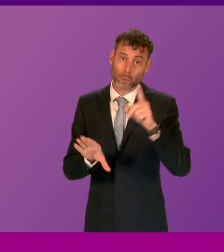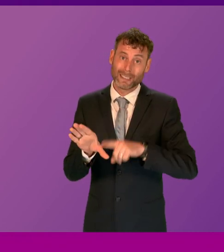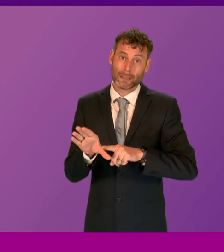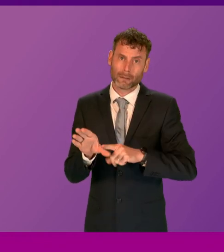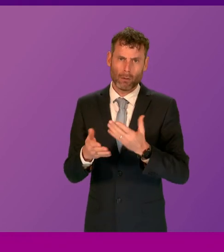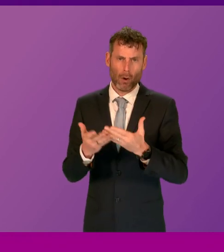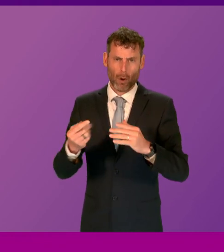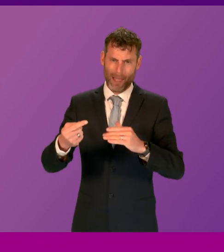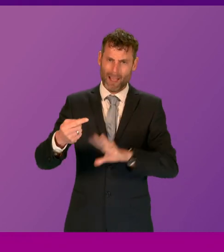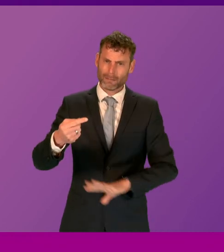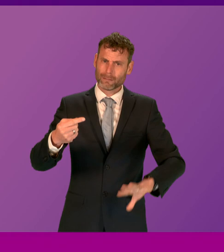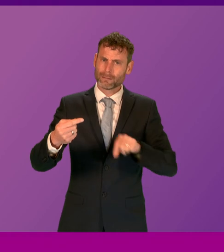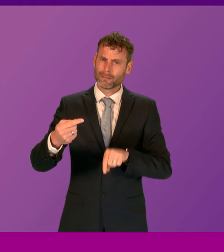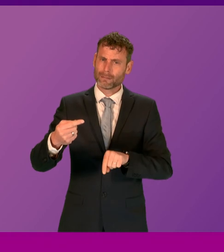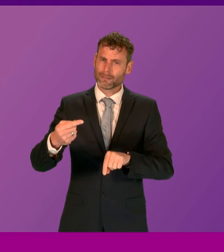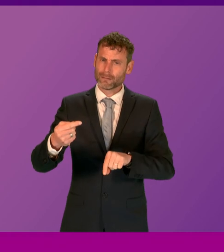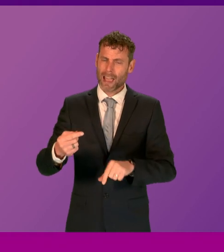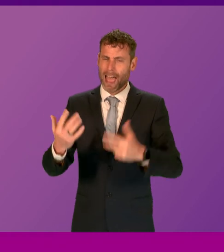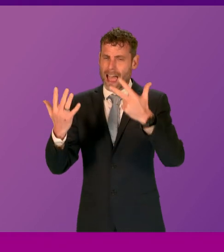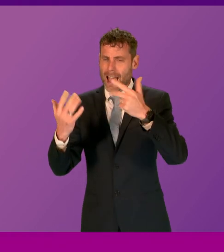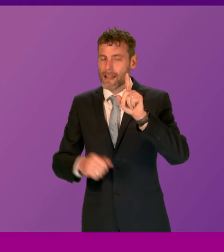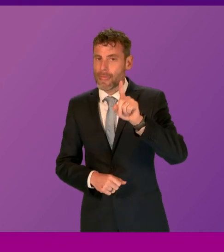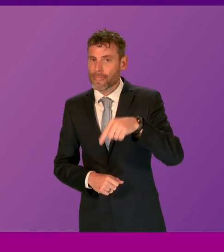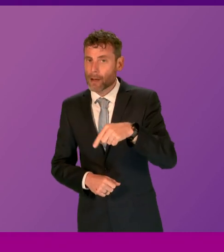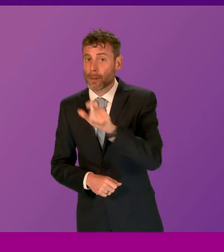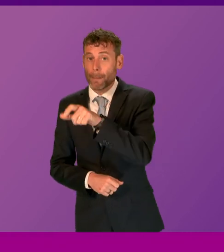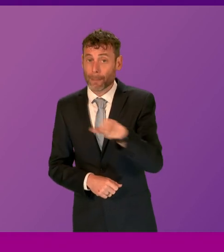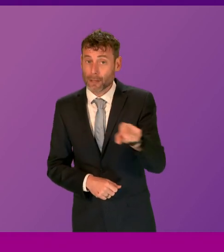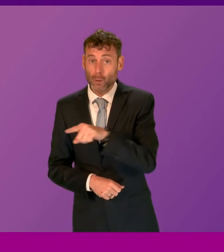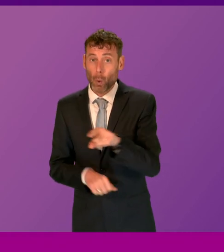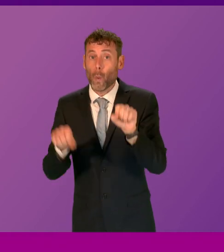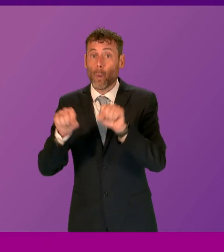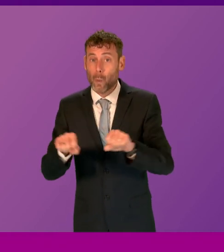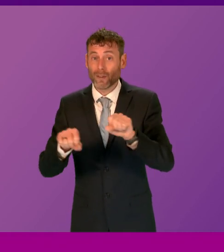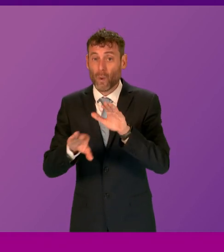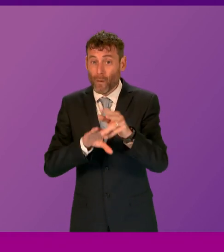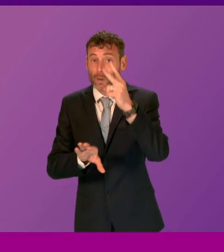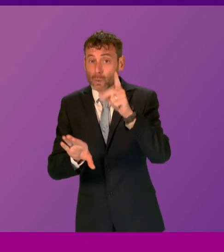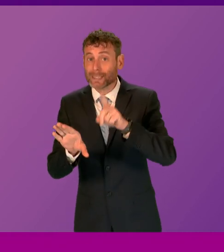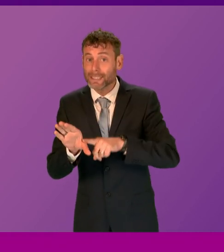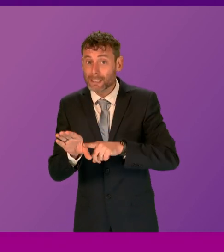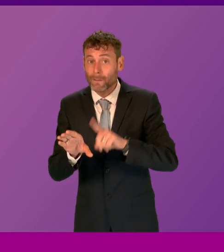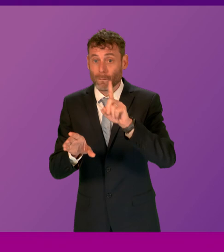More than 8,000 patients have been waiting over two years for treatment in Scotland’s NHS.